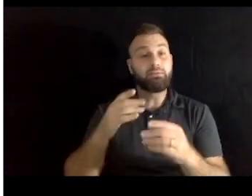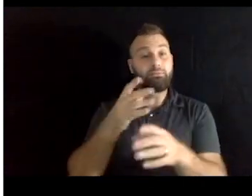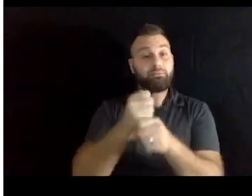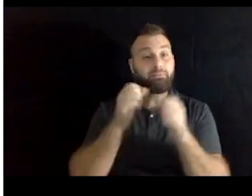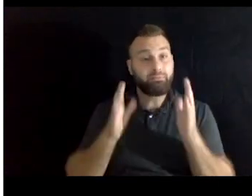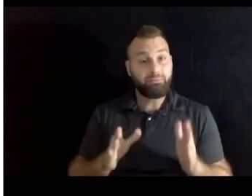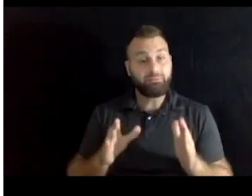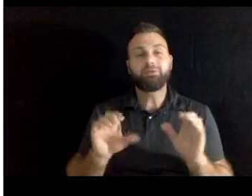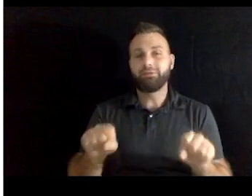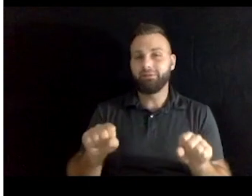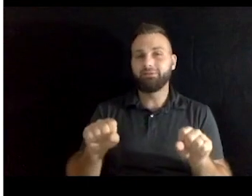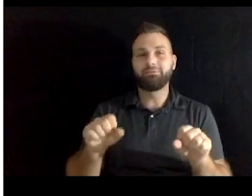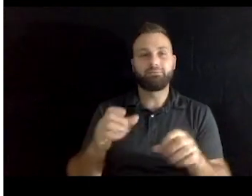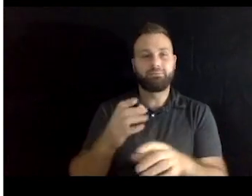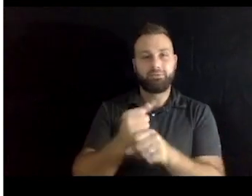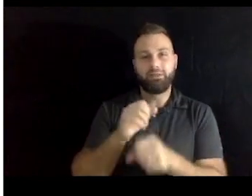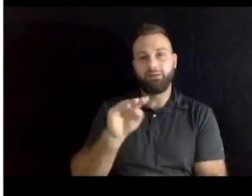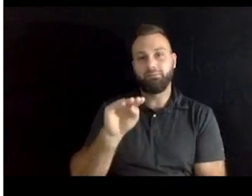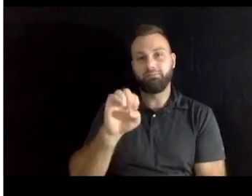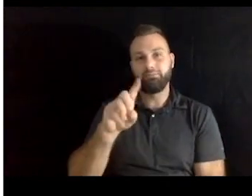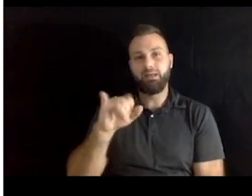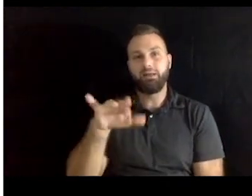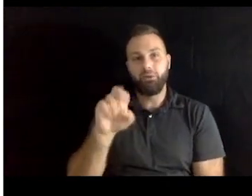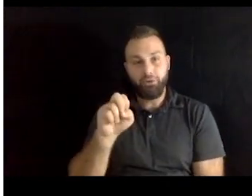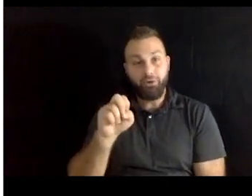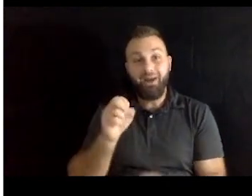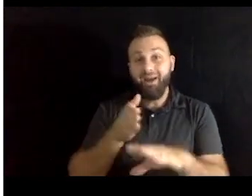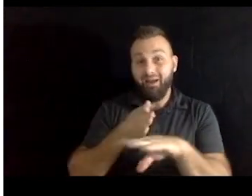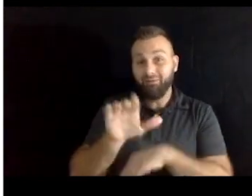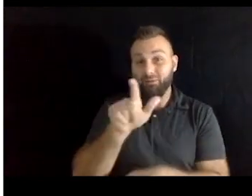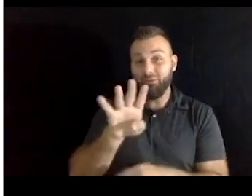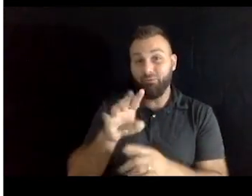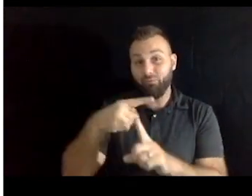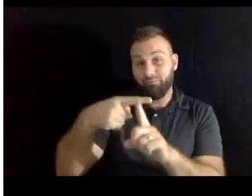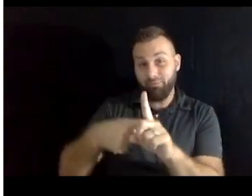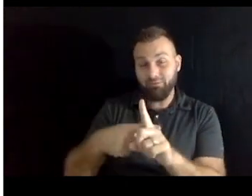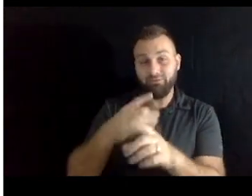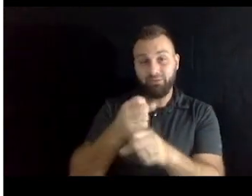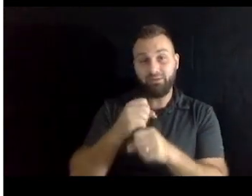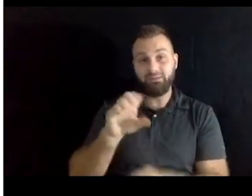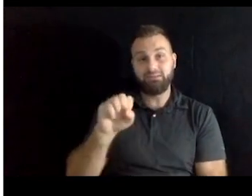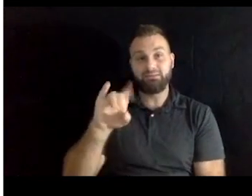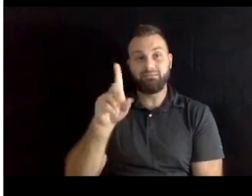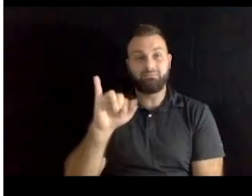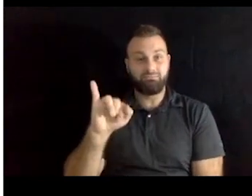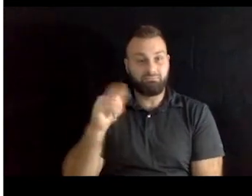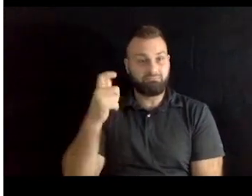SSDI beneficiaries become eligible for Medicare after 24 months of receiving SSDI benefits.